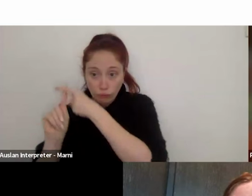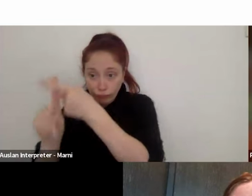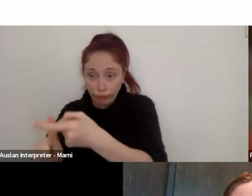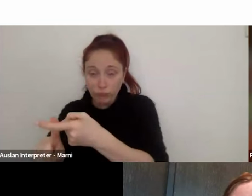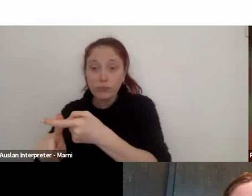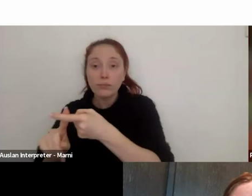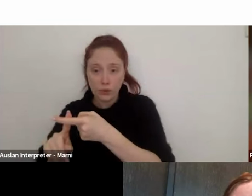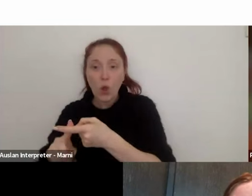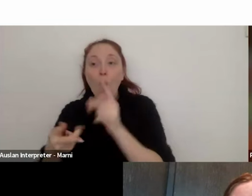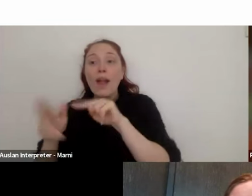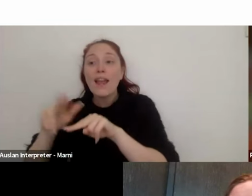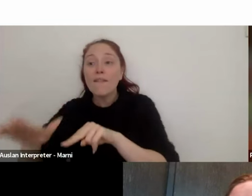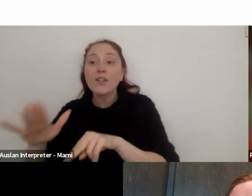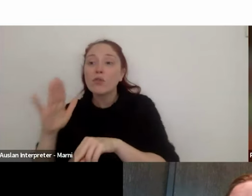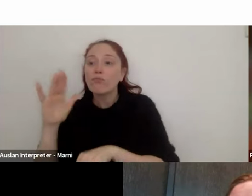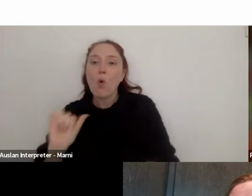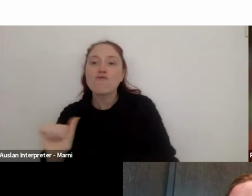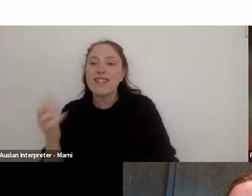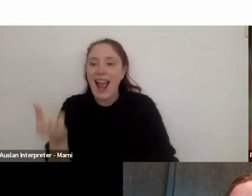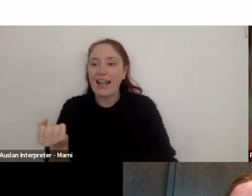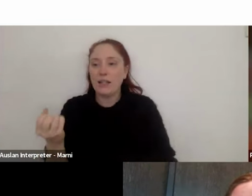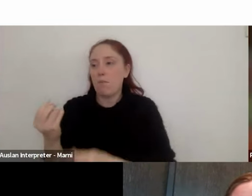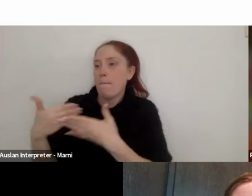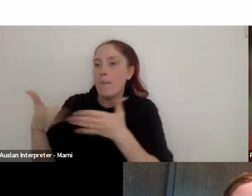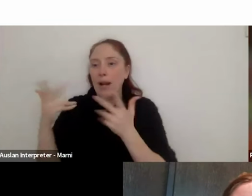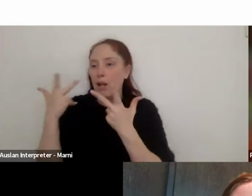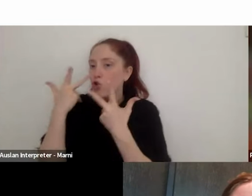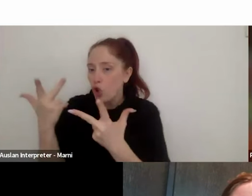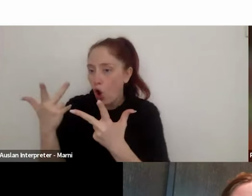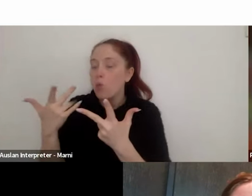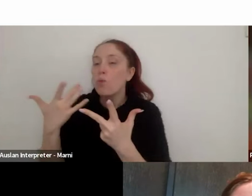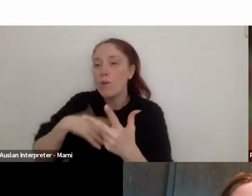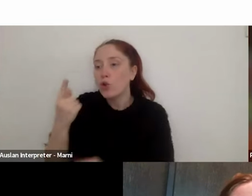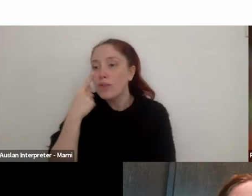It should have already had some kind of public showing or showing moment-- sharing